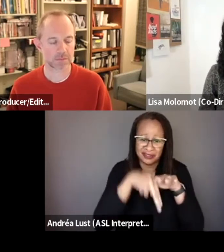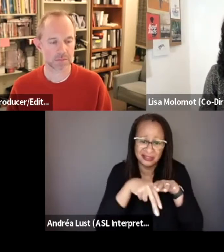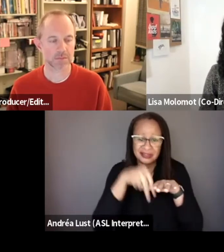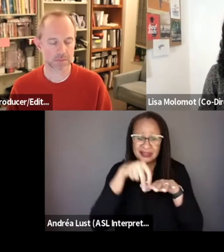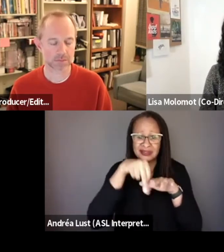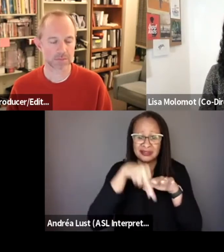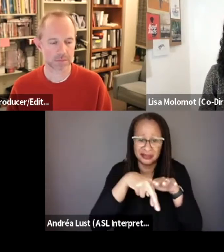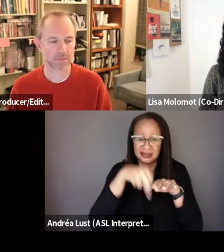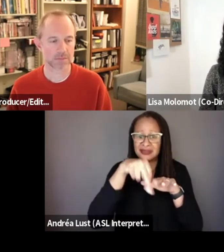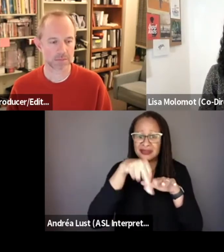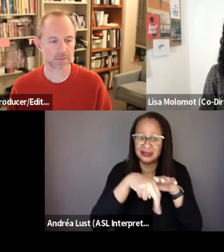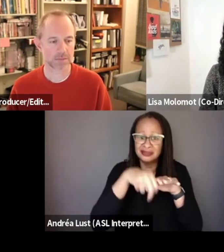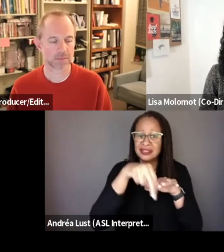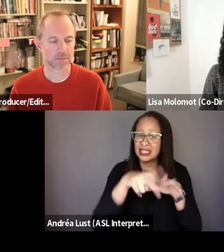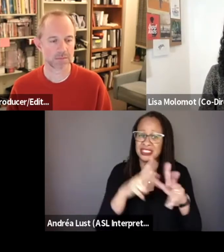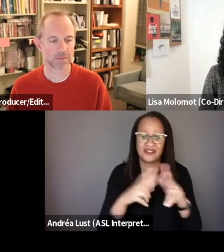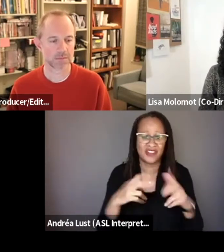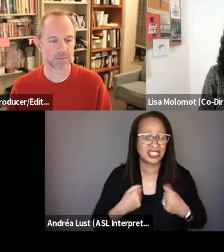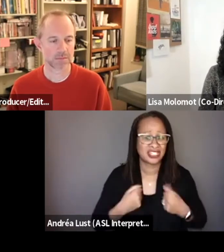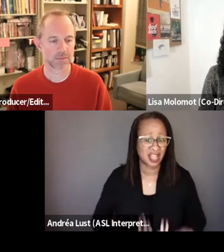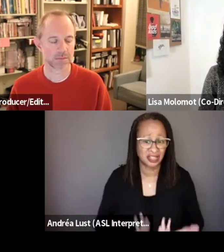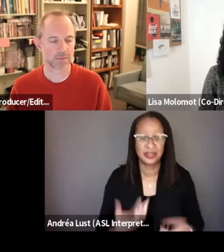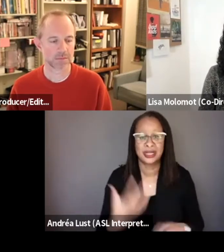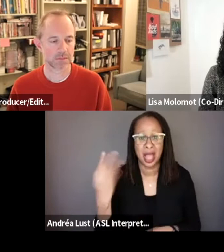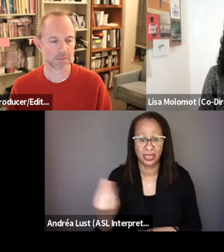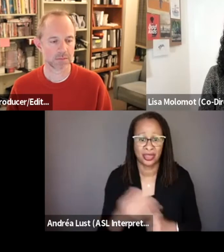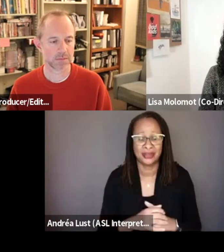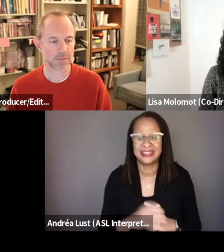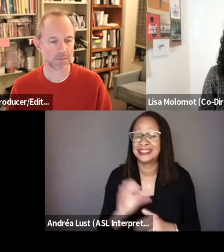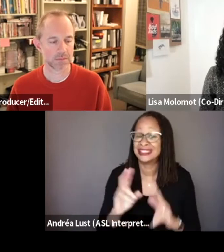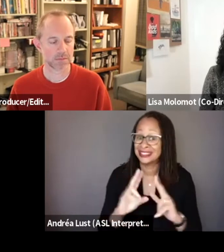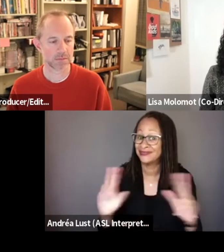so it's very tiring being out there. and we, you know,